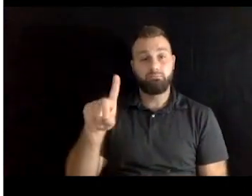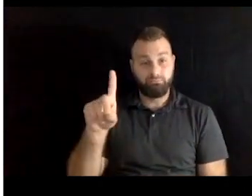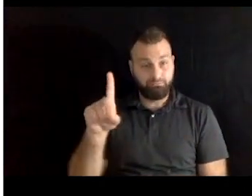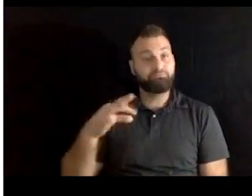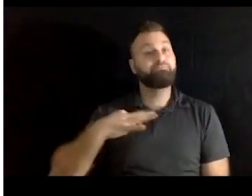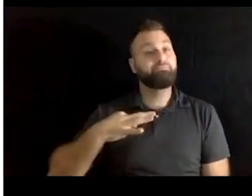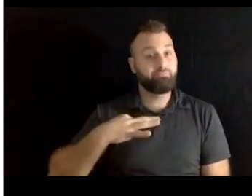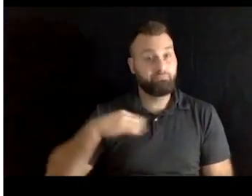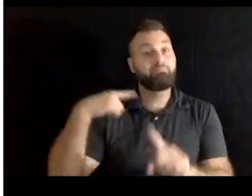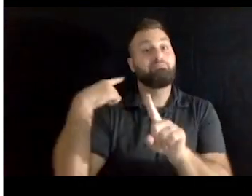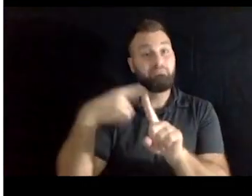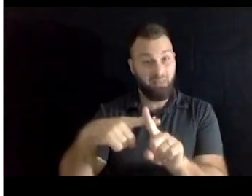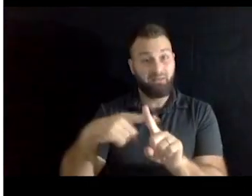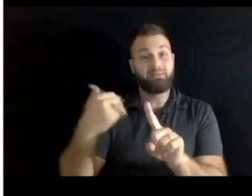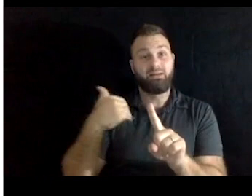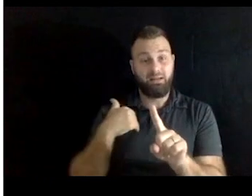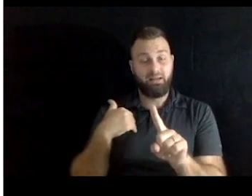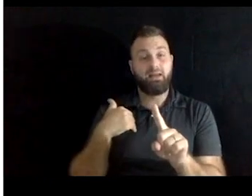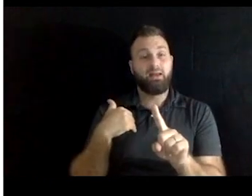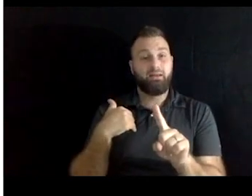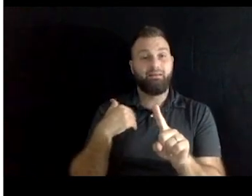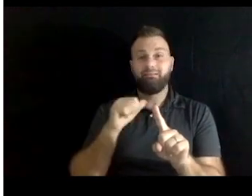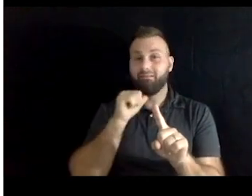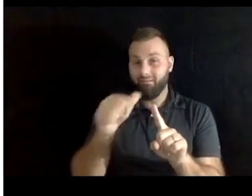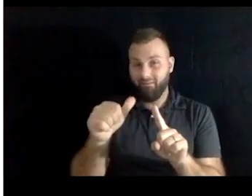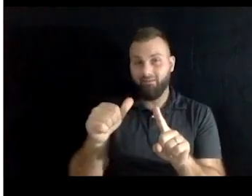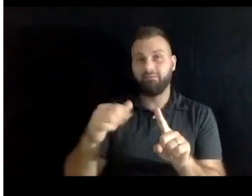but it also had a very large non volunteer